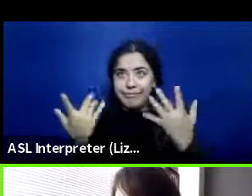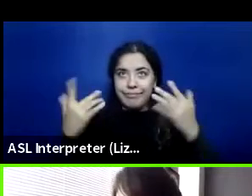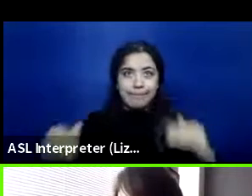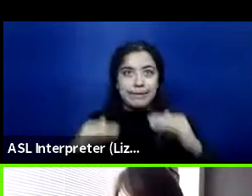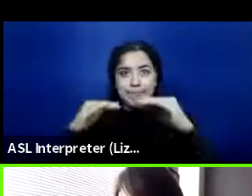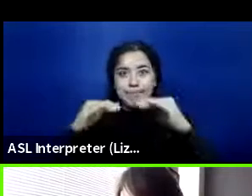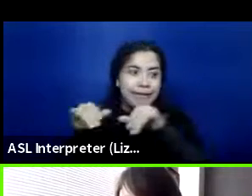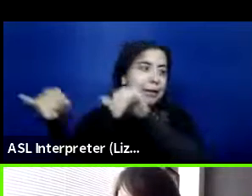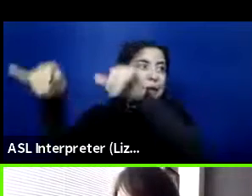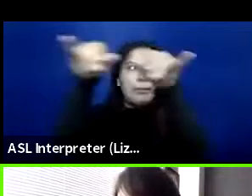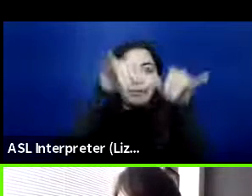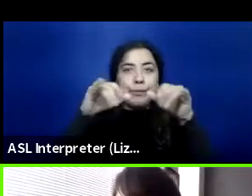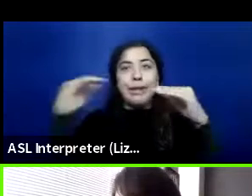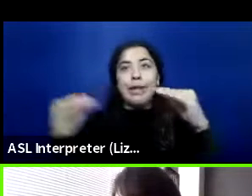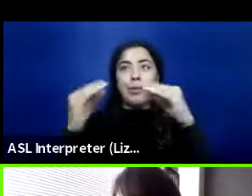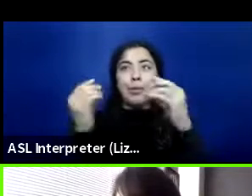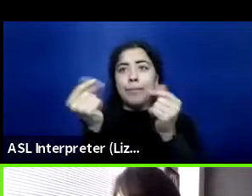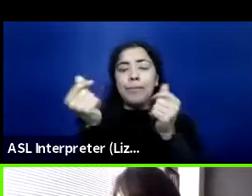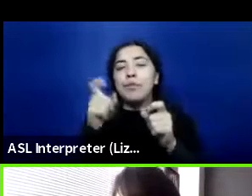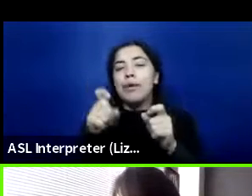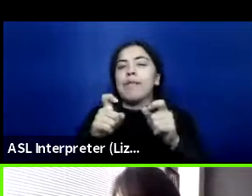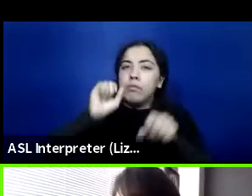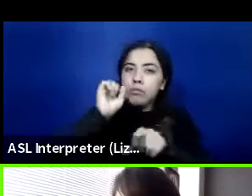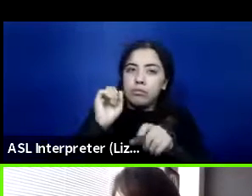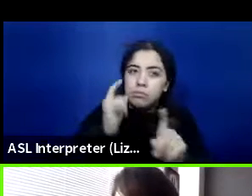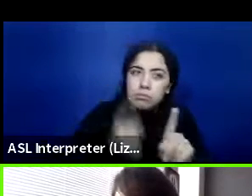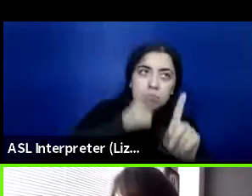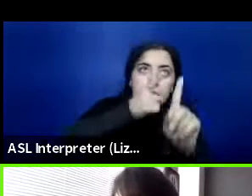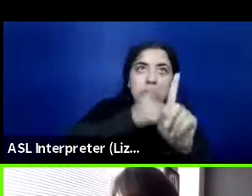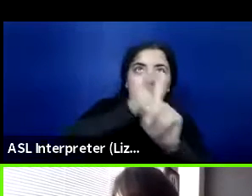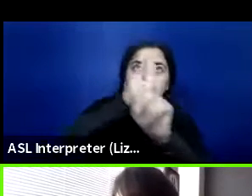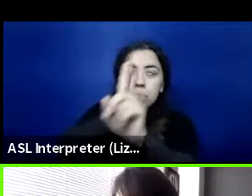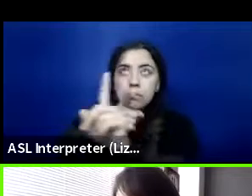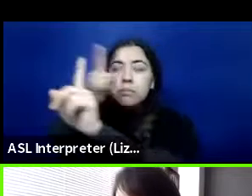very important opportunities with COVID.